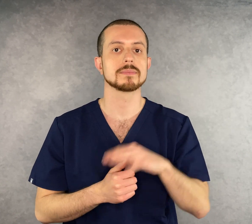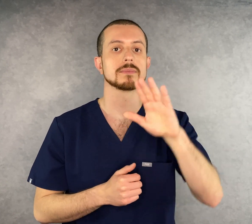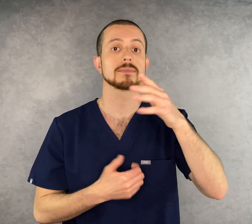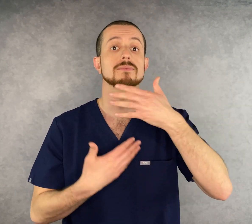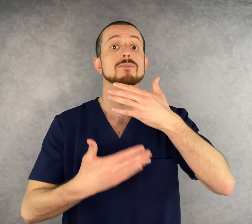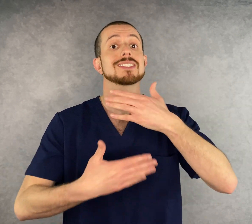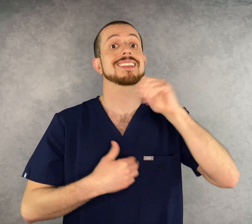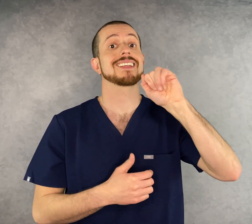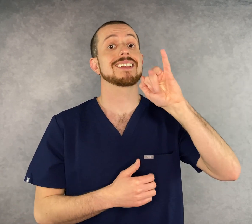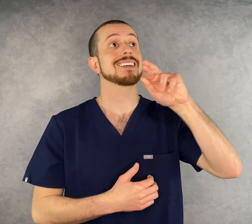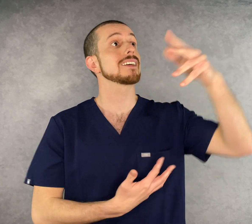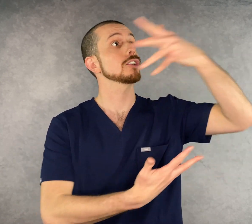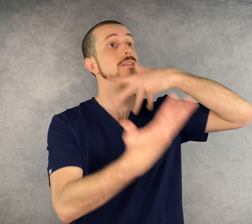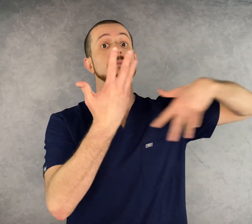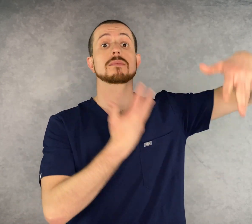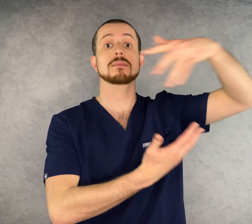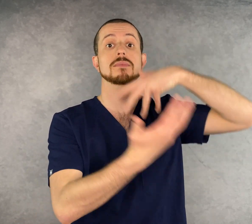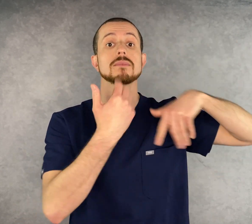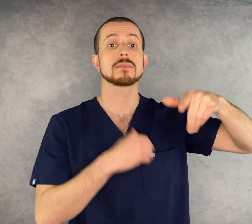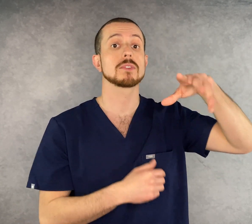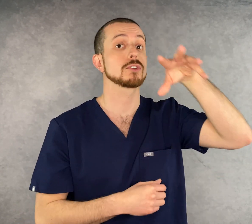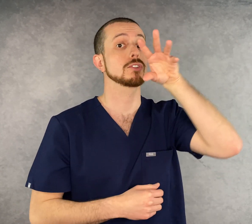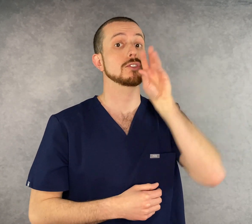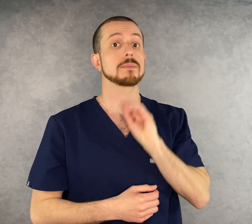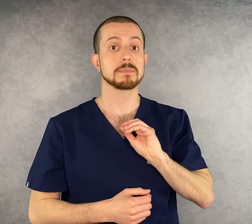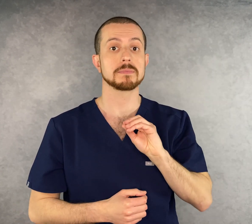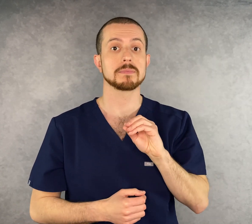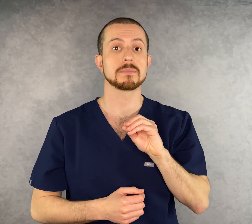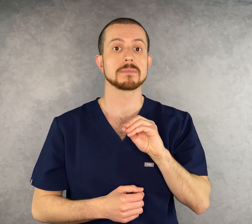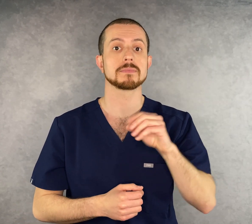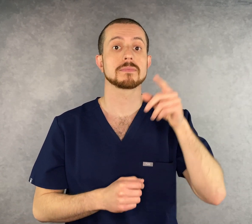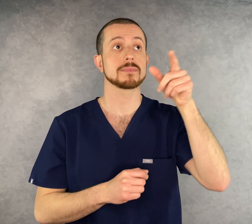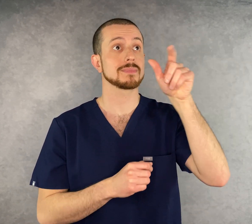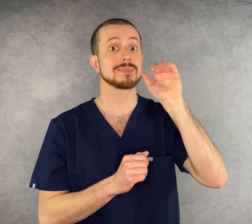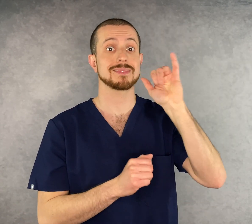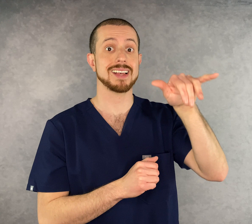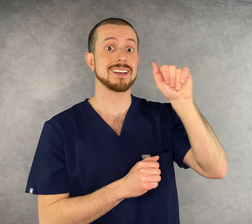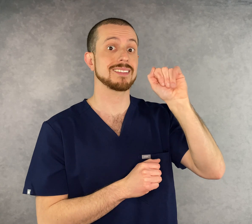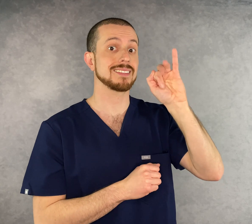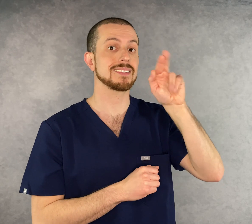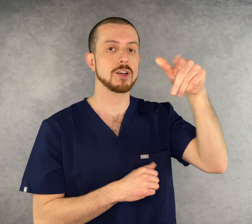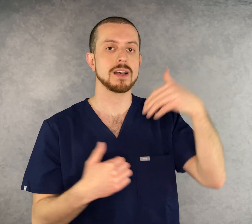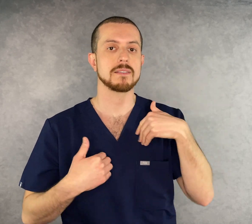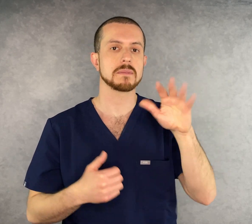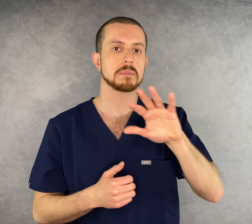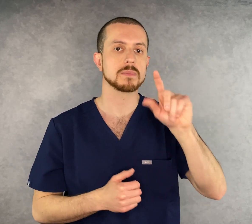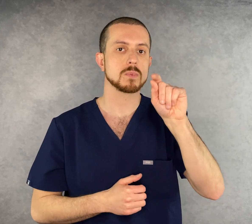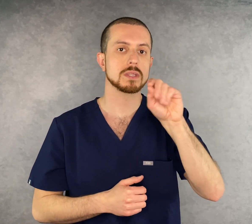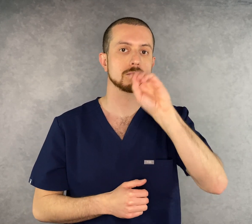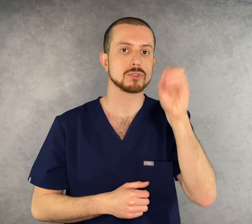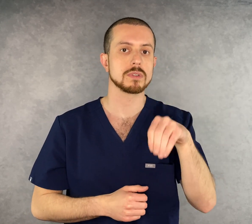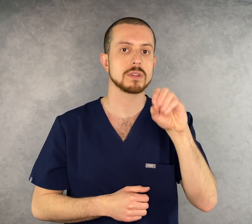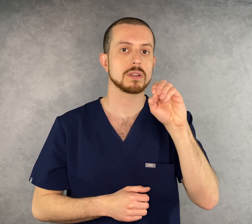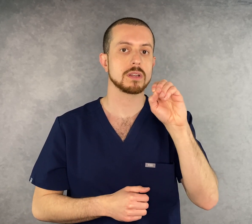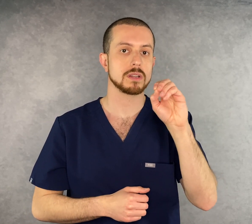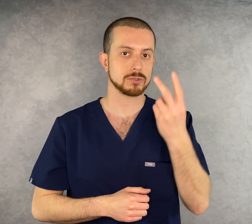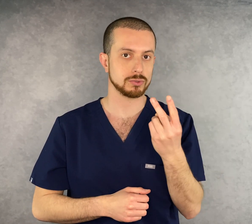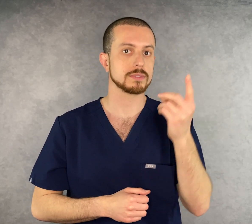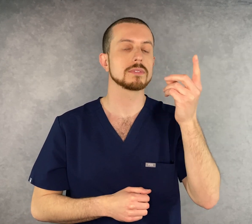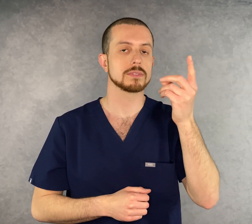The air you breathe -- about 20% of it is oxygen.